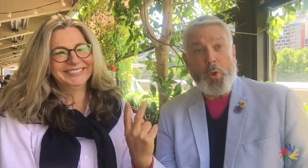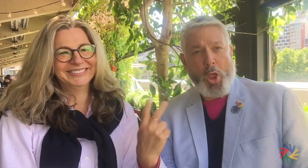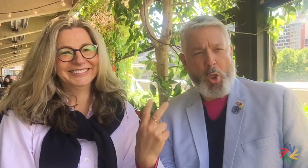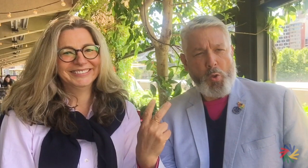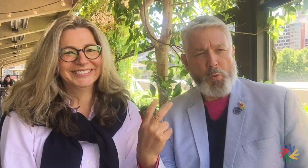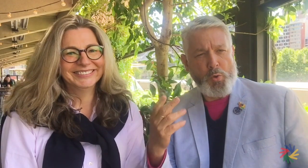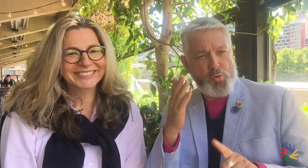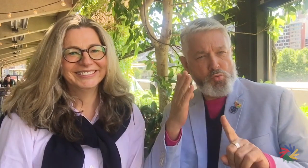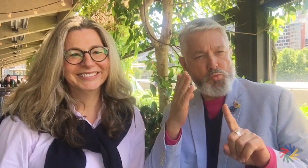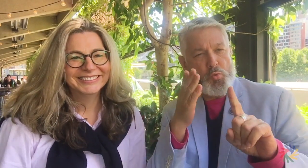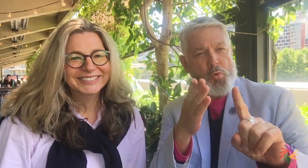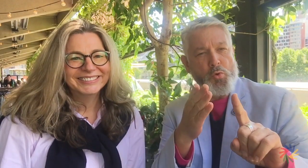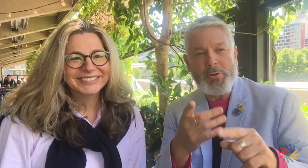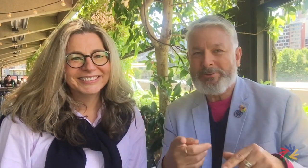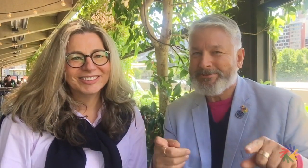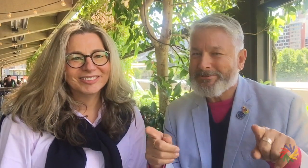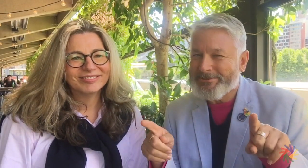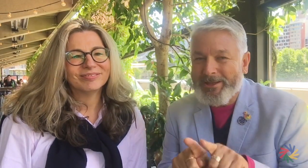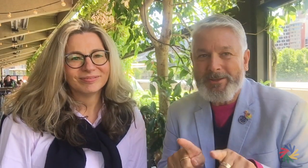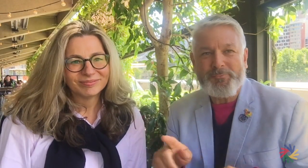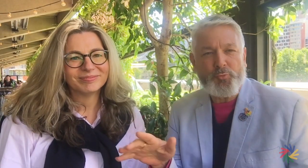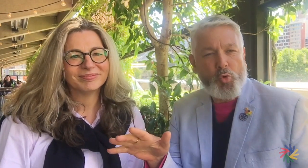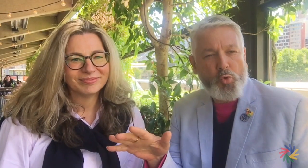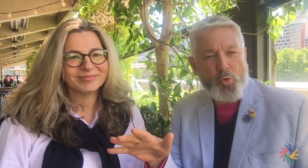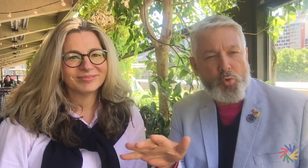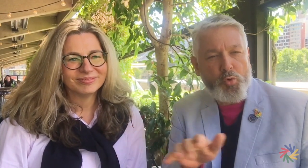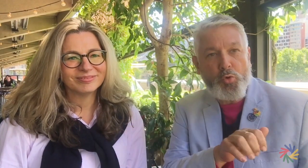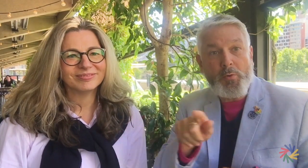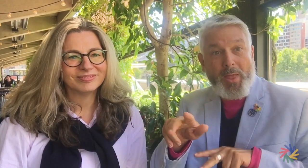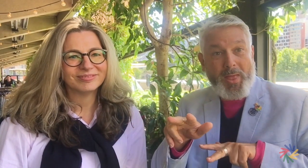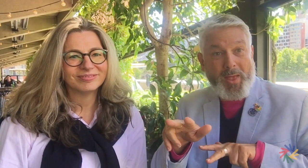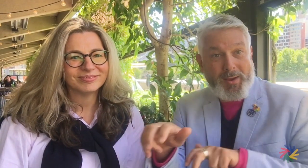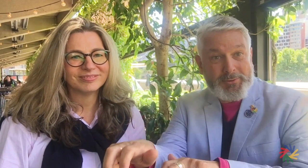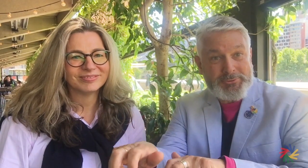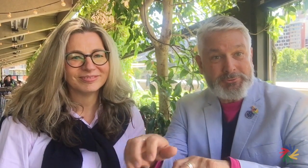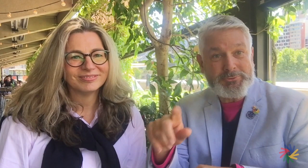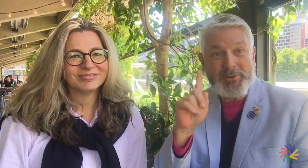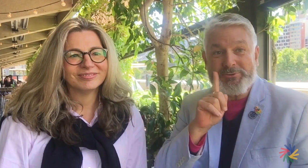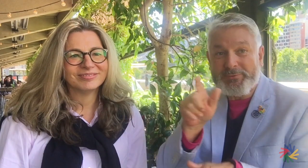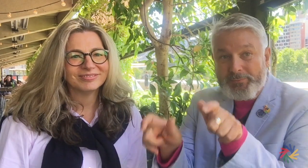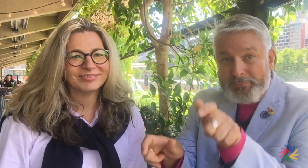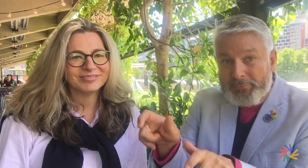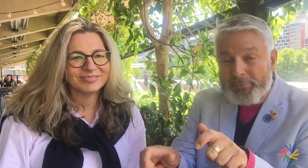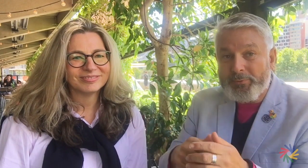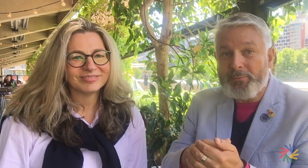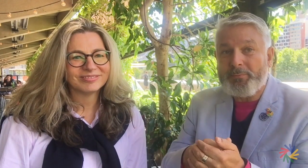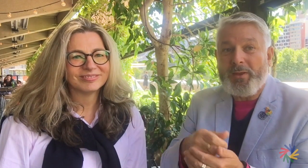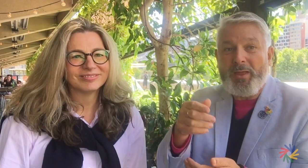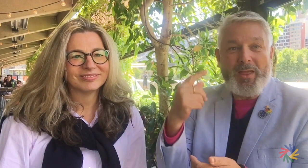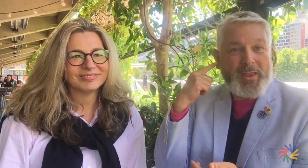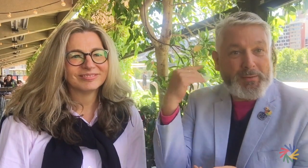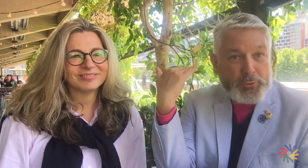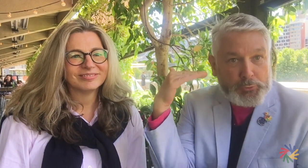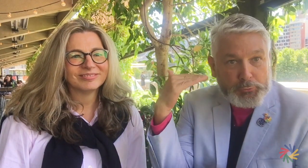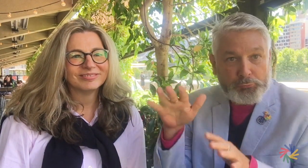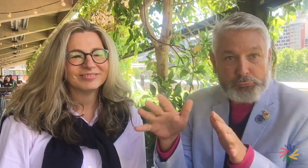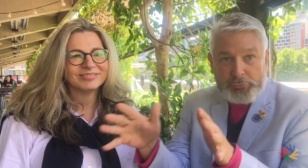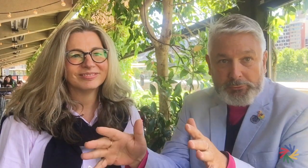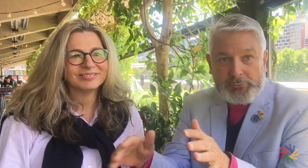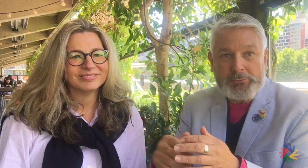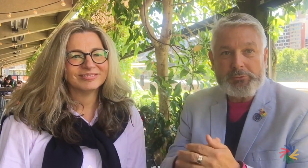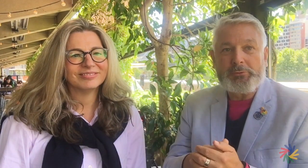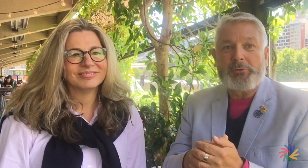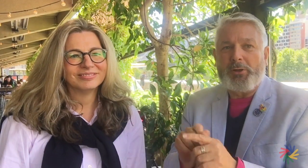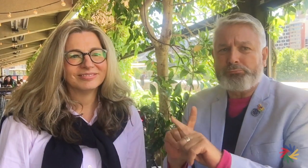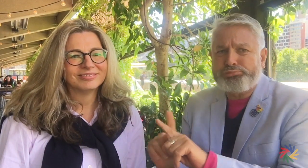Our goals are very similar. Although our work is with different parts of the deaf community,